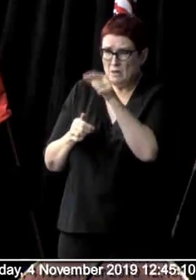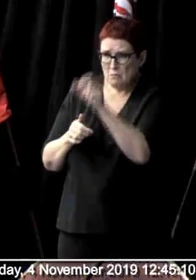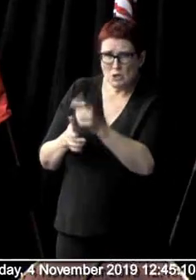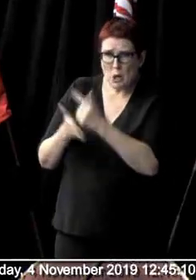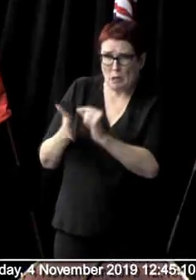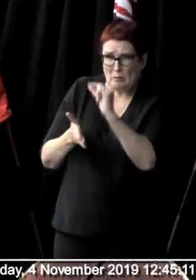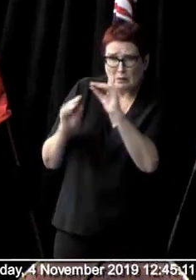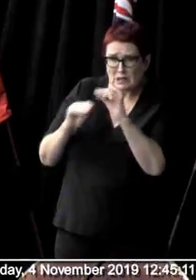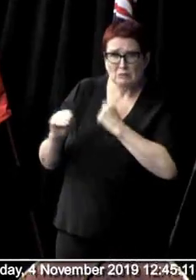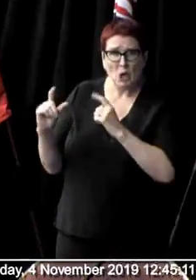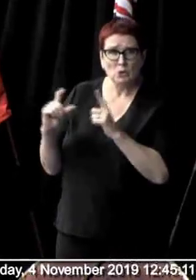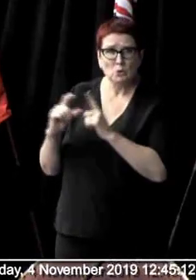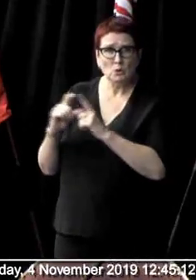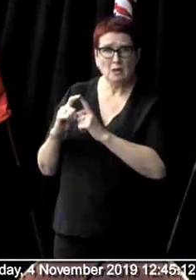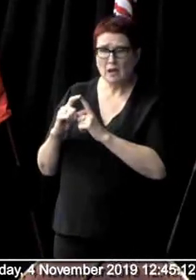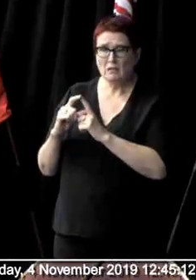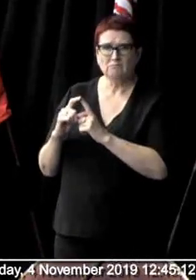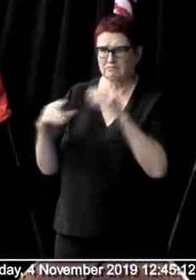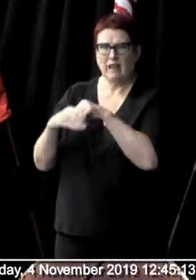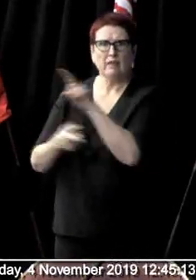in my daughter’s school day was at that meeting.